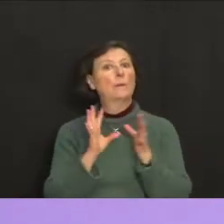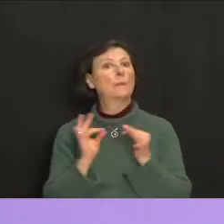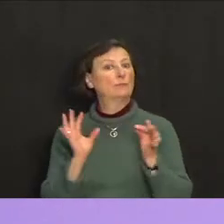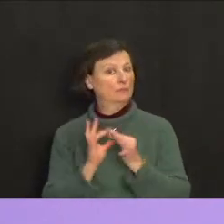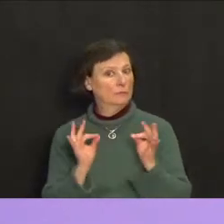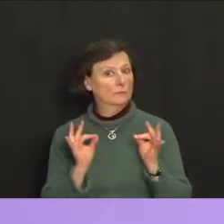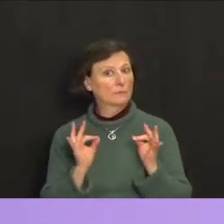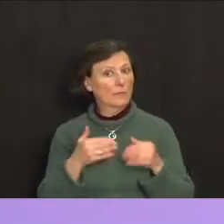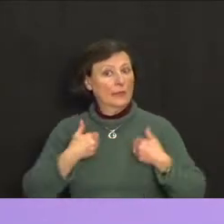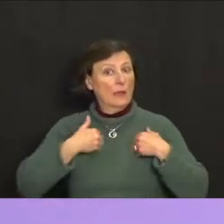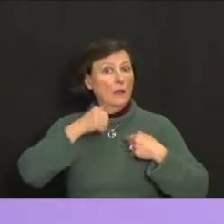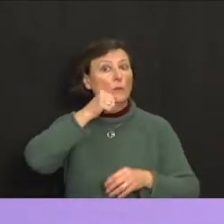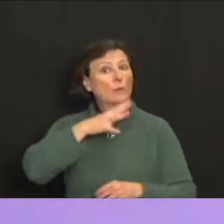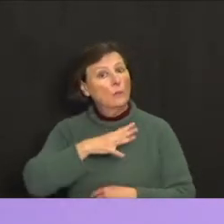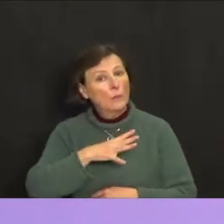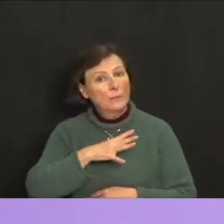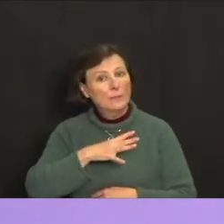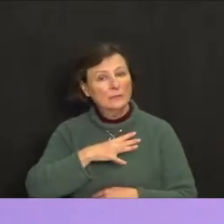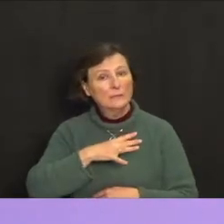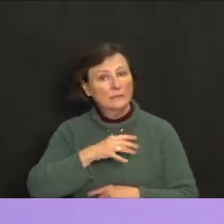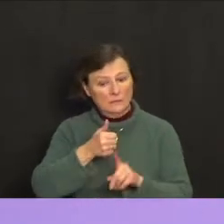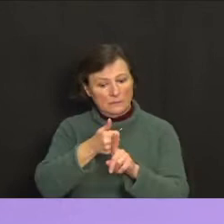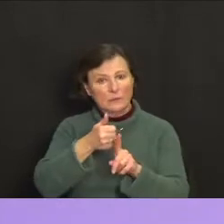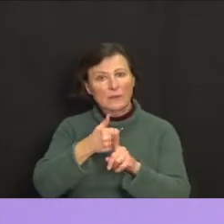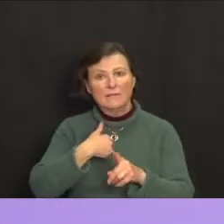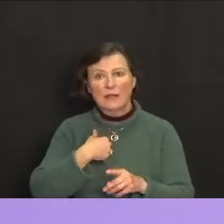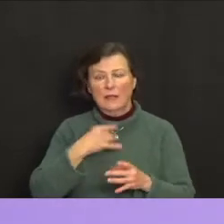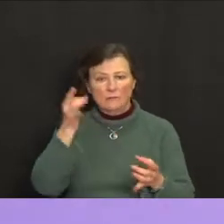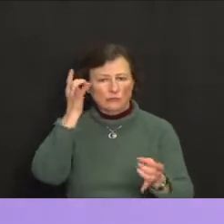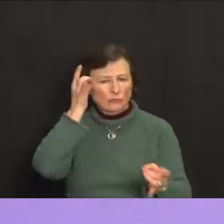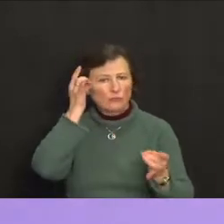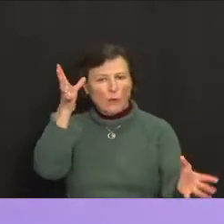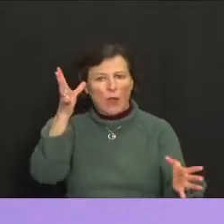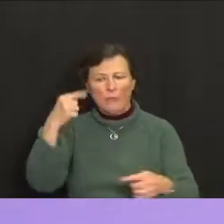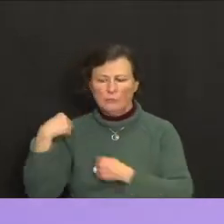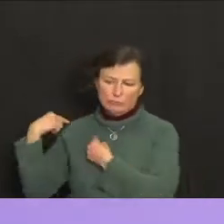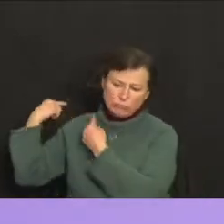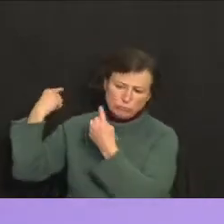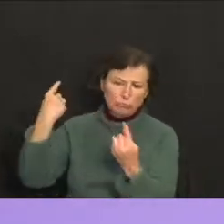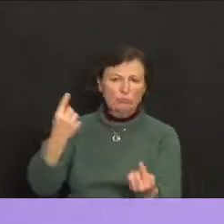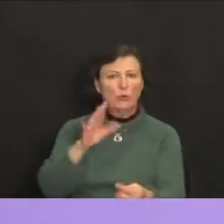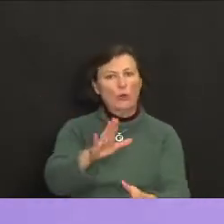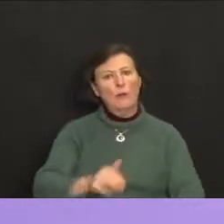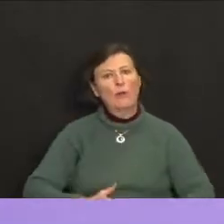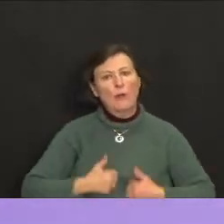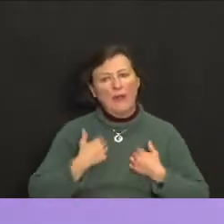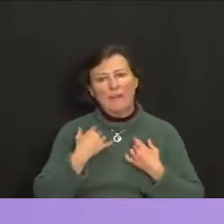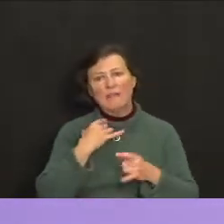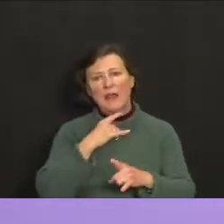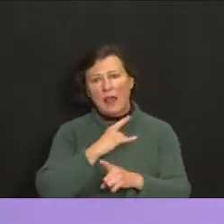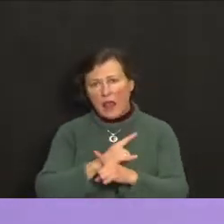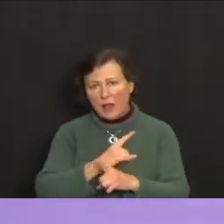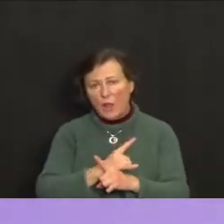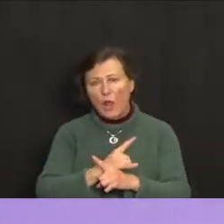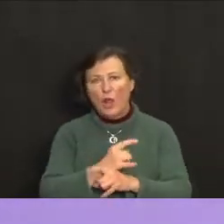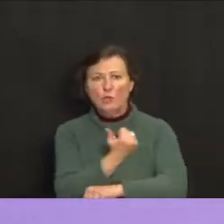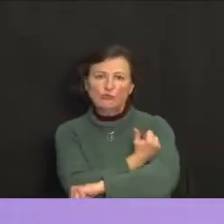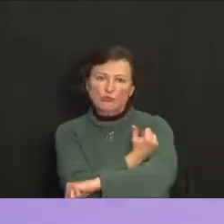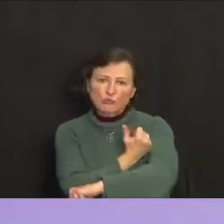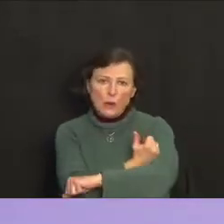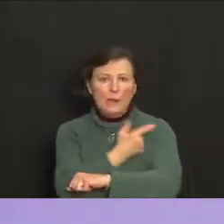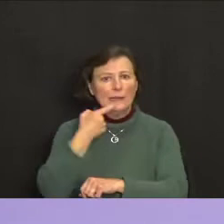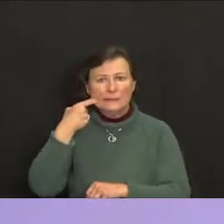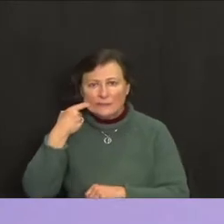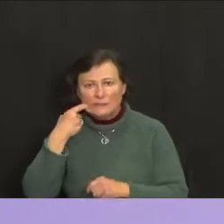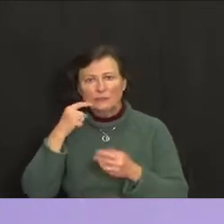a young woman who has suffered trauma her entire life as well as alcohol and drug addiction. In